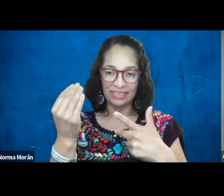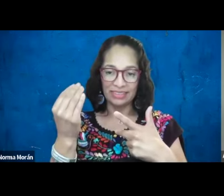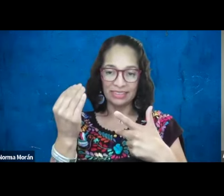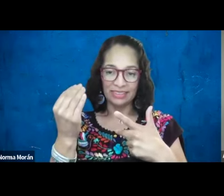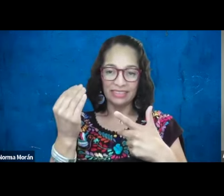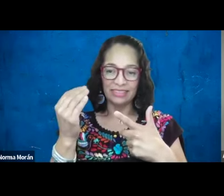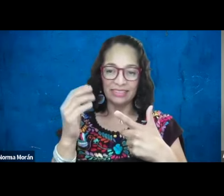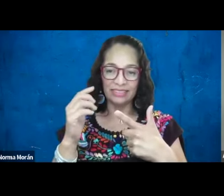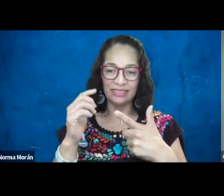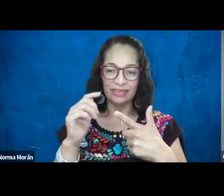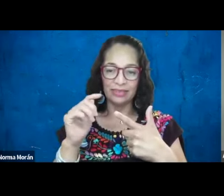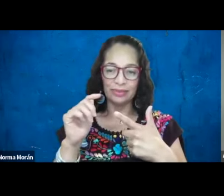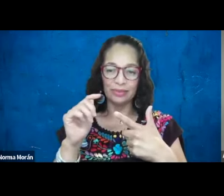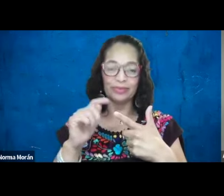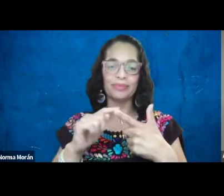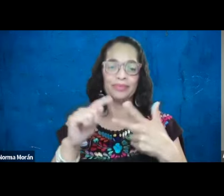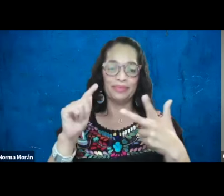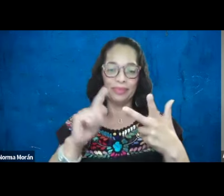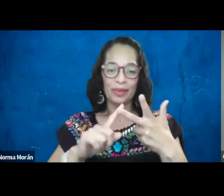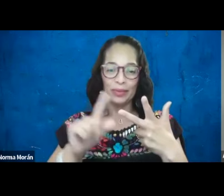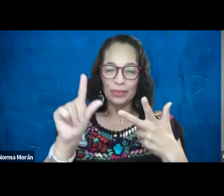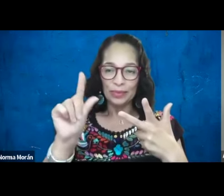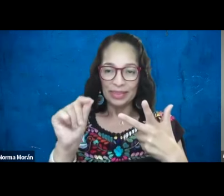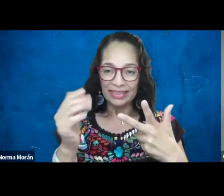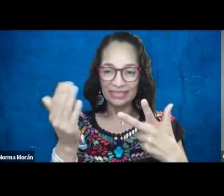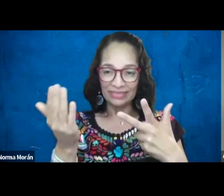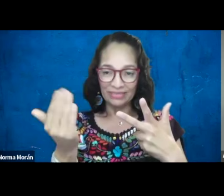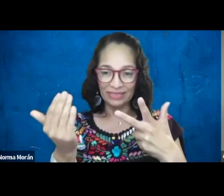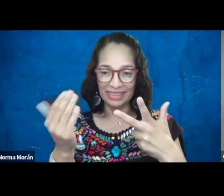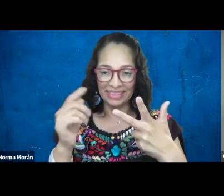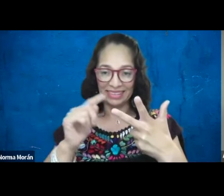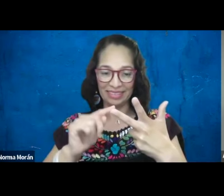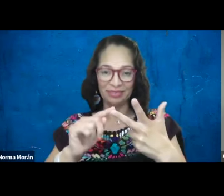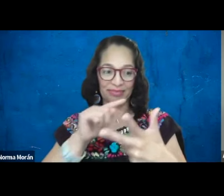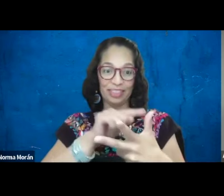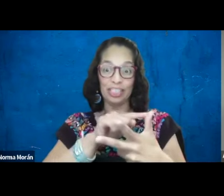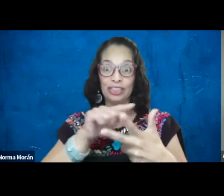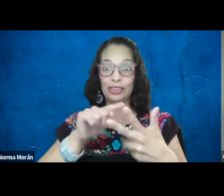My second child was born in 2014 and my third in 2015.